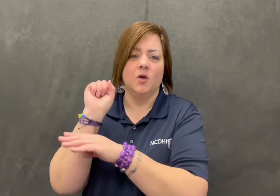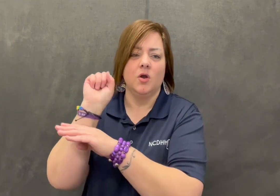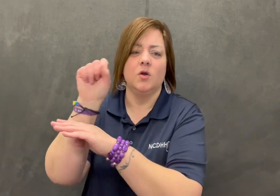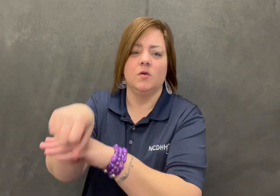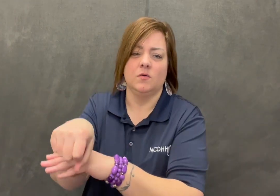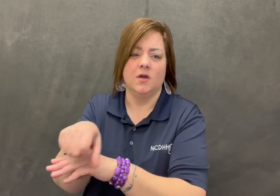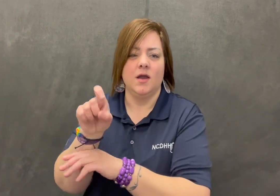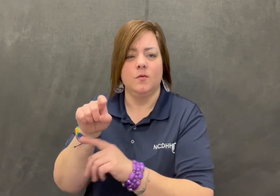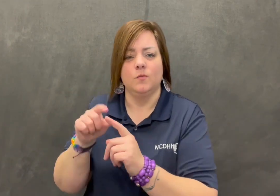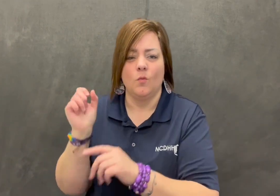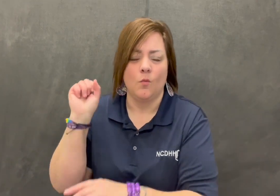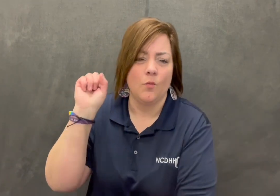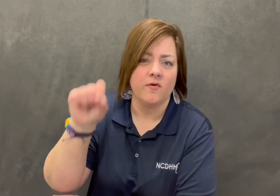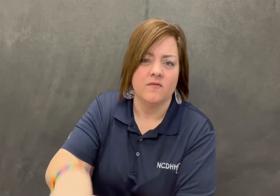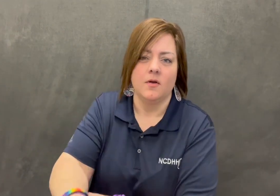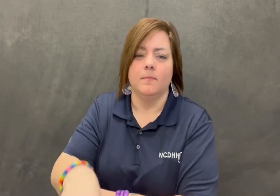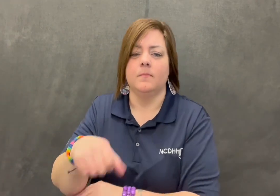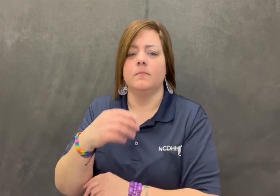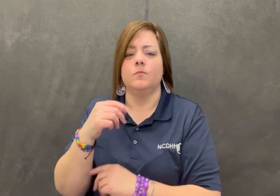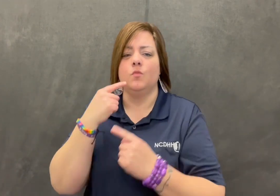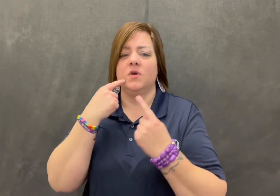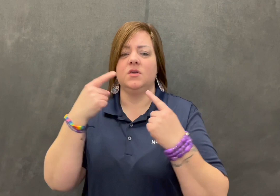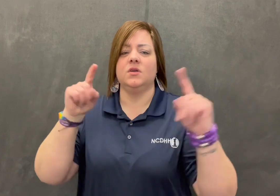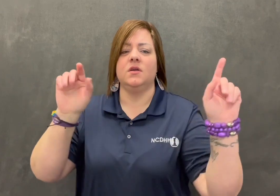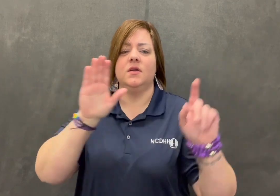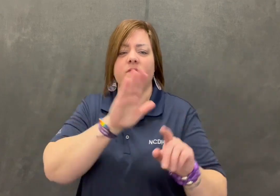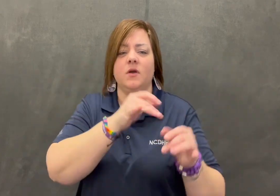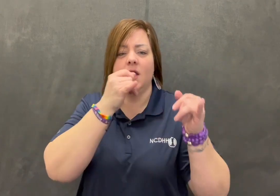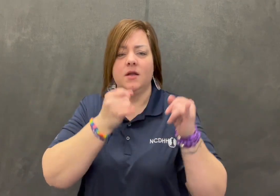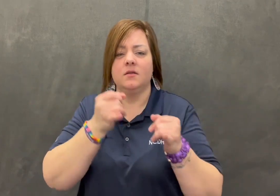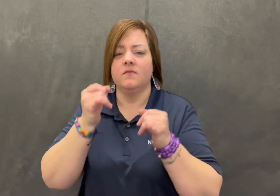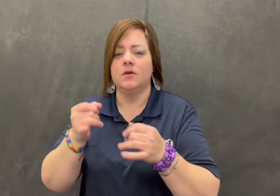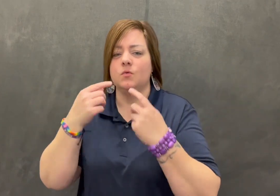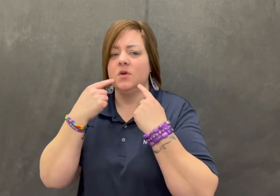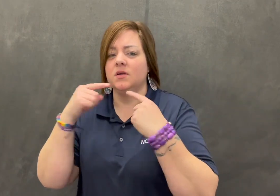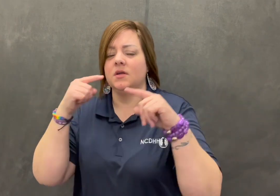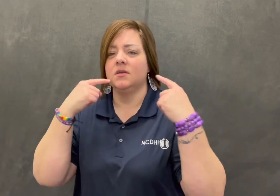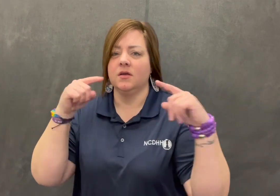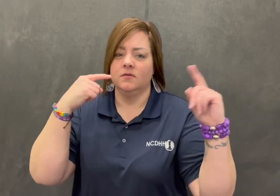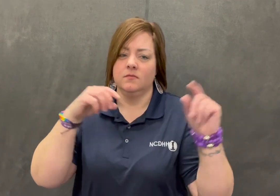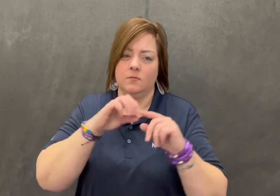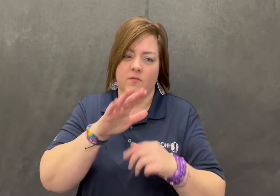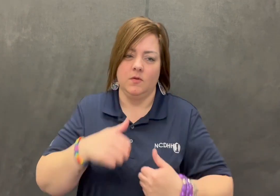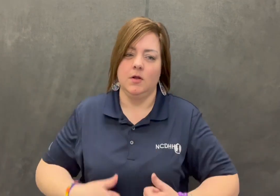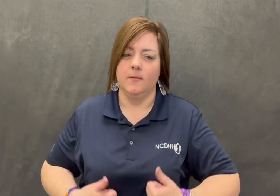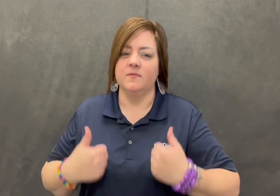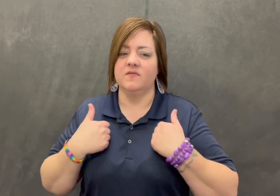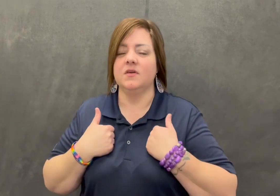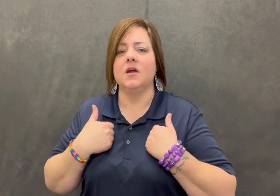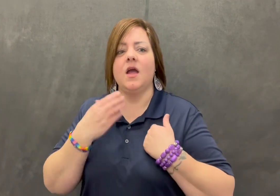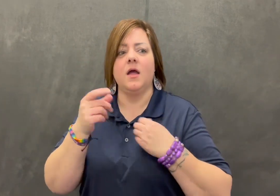and the hurdles that they have overcome to achieve various successes in their lives